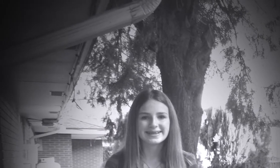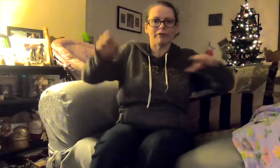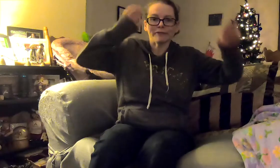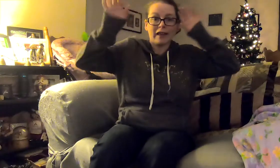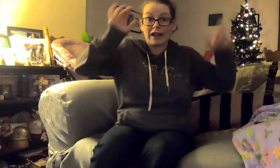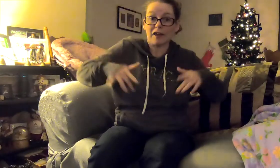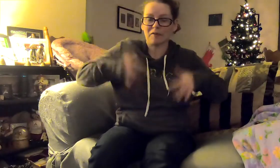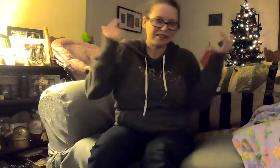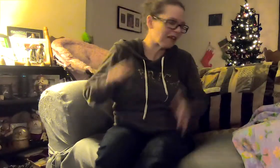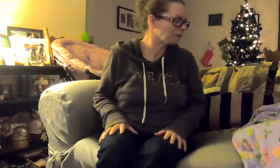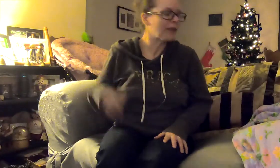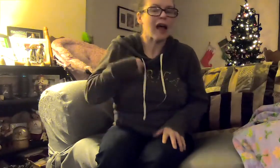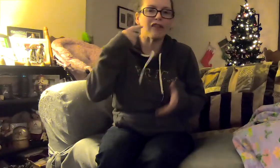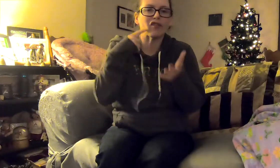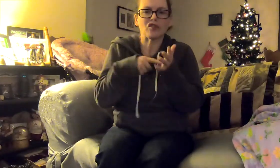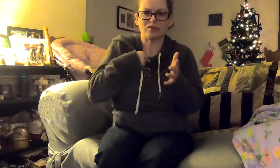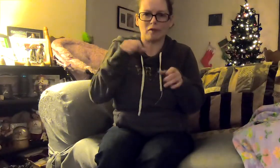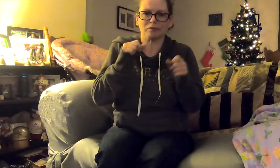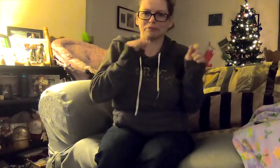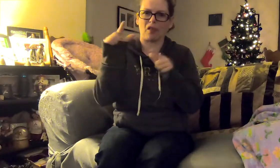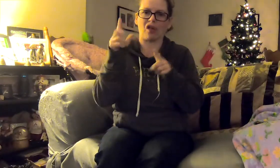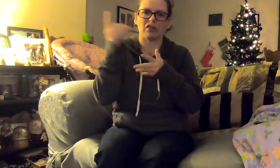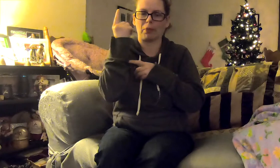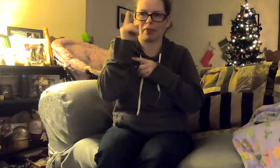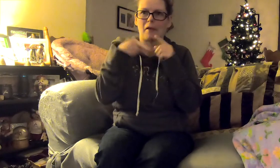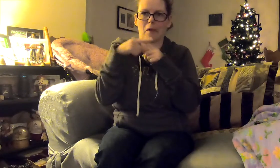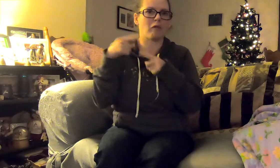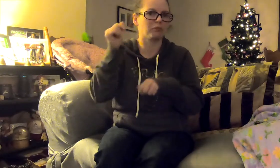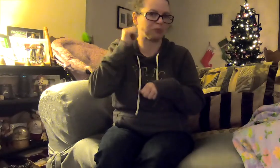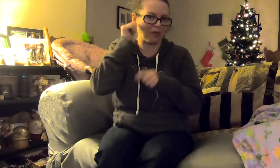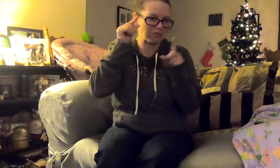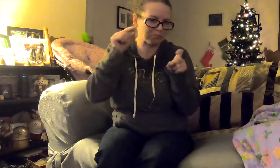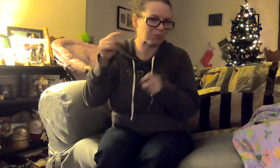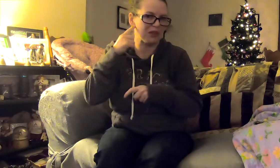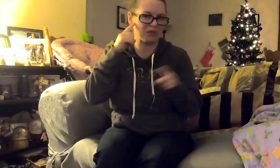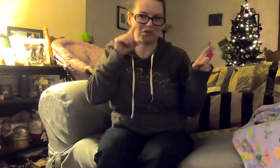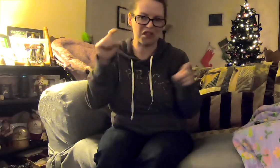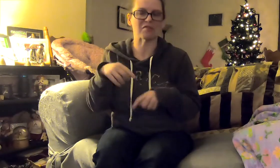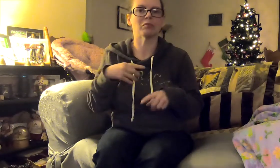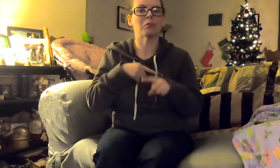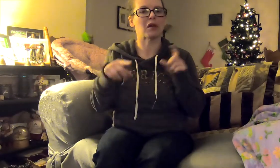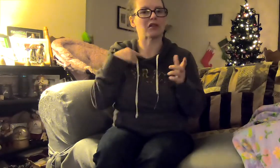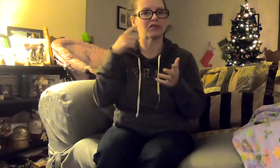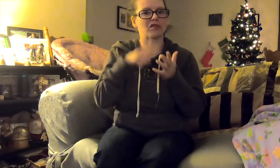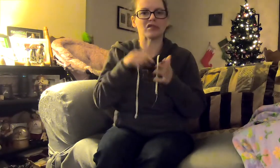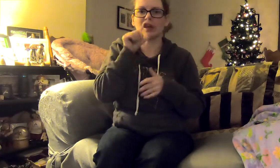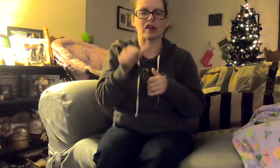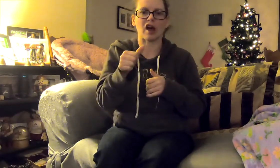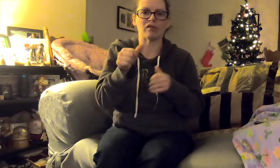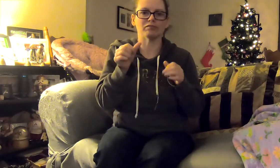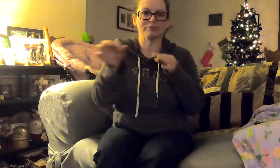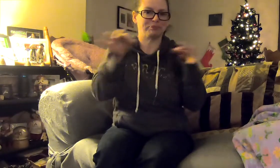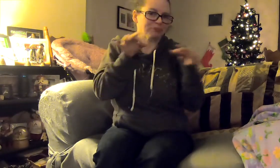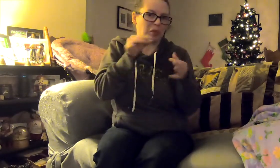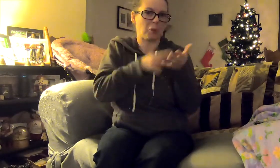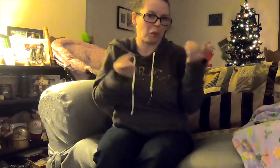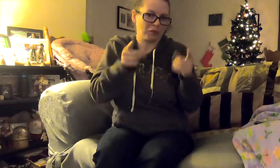Hey what's up! I've noticed I vlogged about audiology appointment Hearing test I didn't explain what was going on